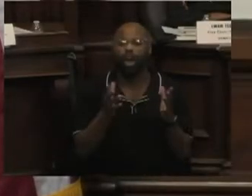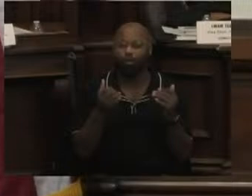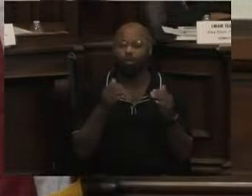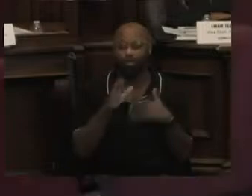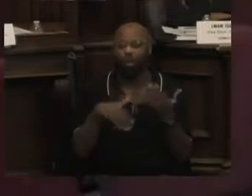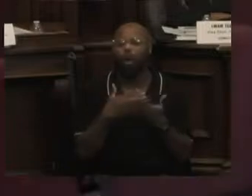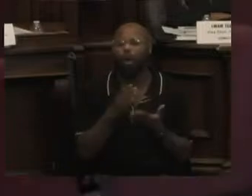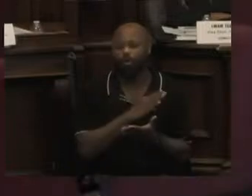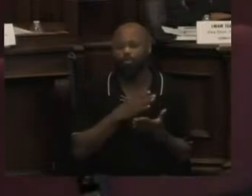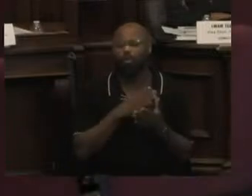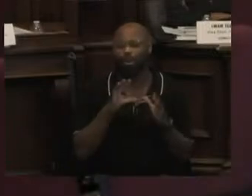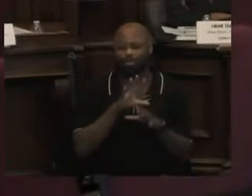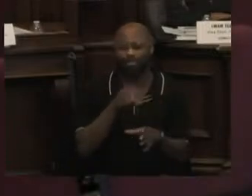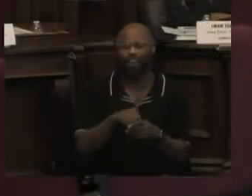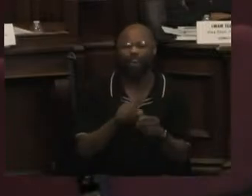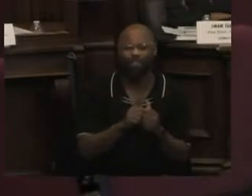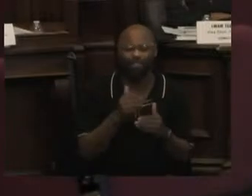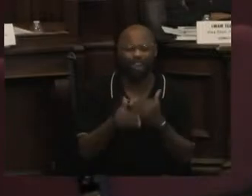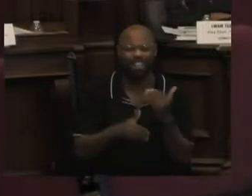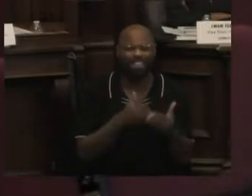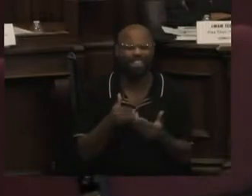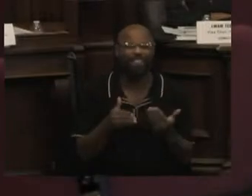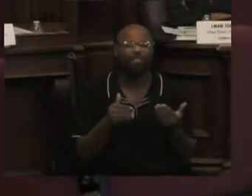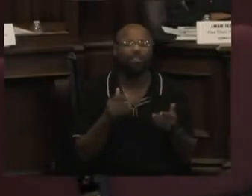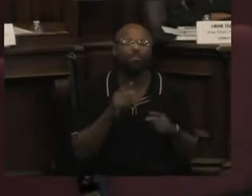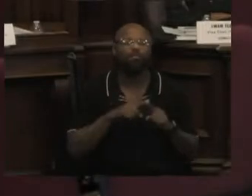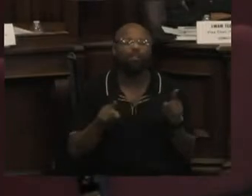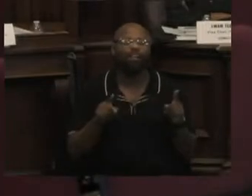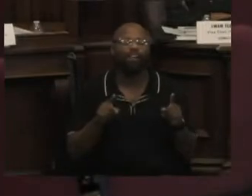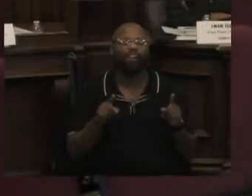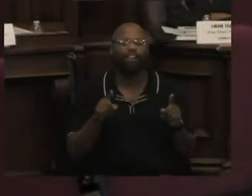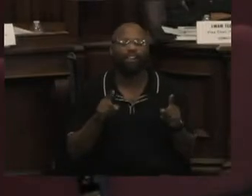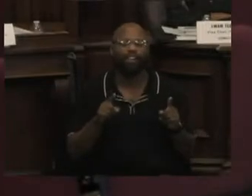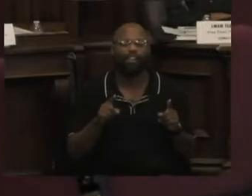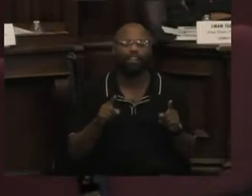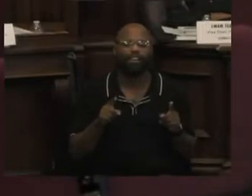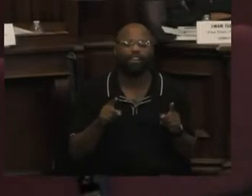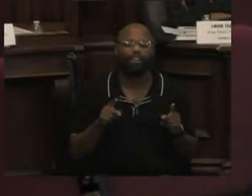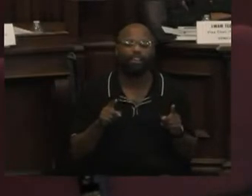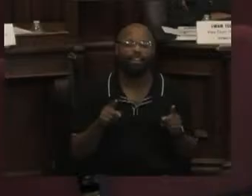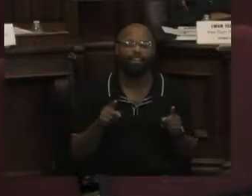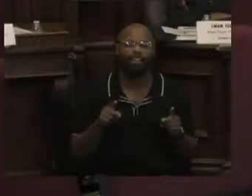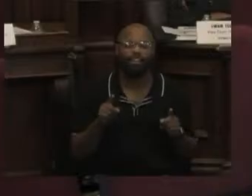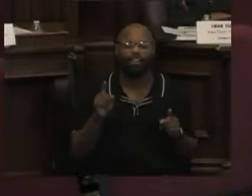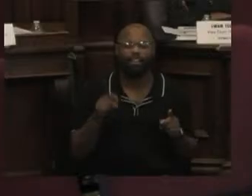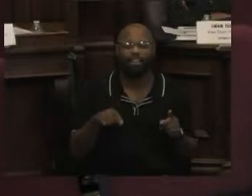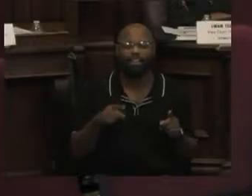in this process? Yeah, to be clear, I do want the entire